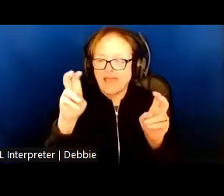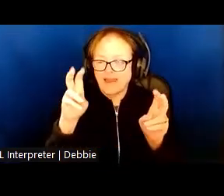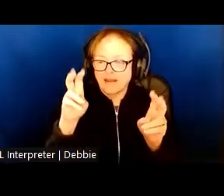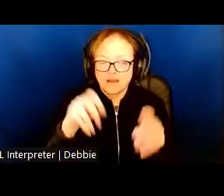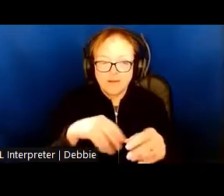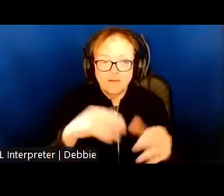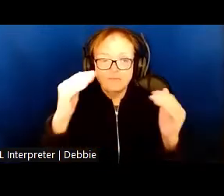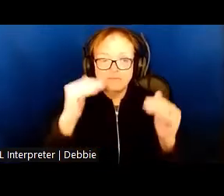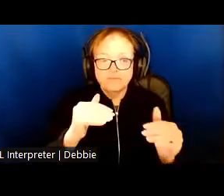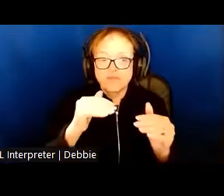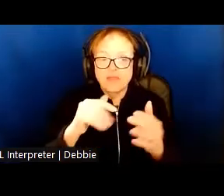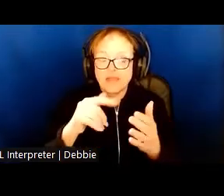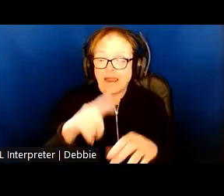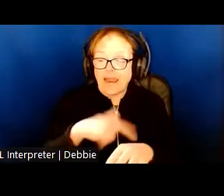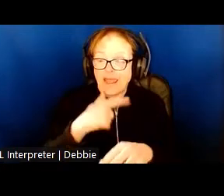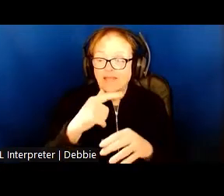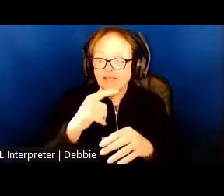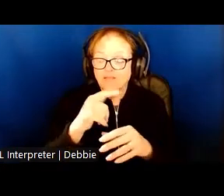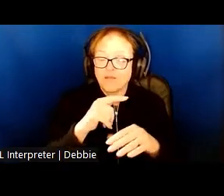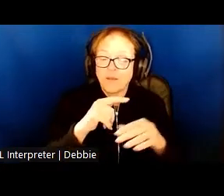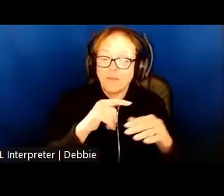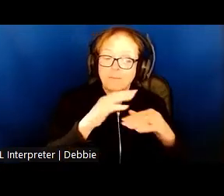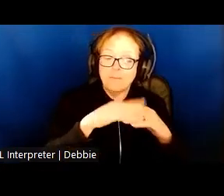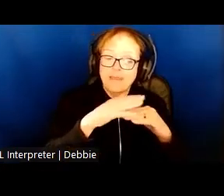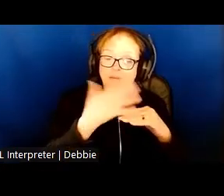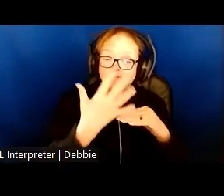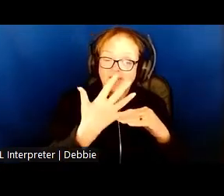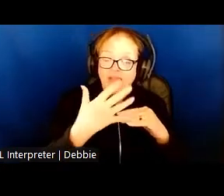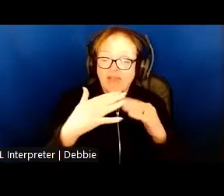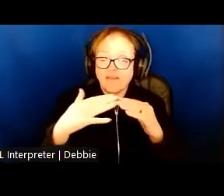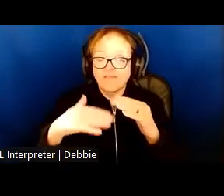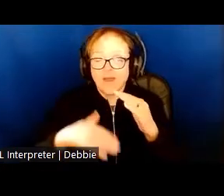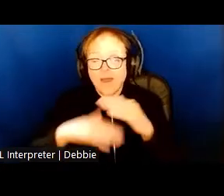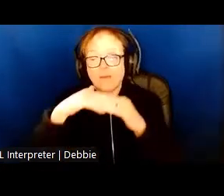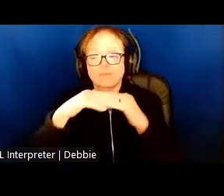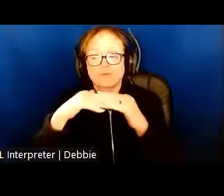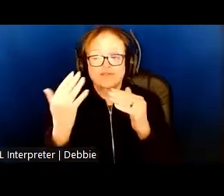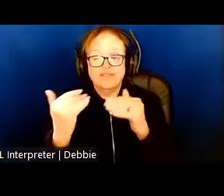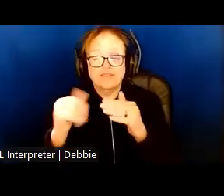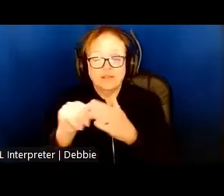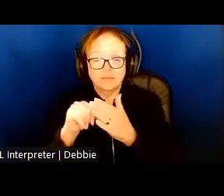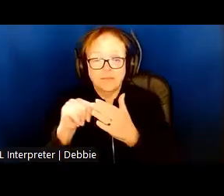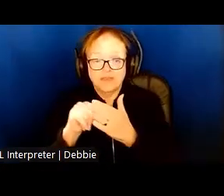submitted, min 5 – max 15). The month and year the collection of poems